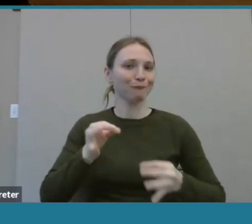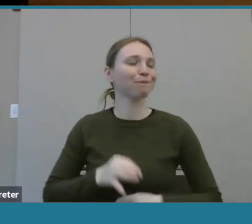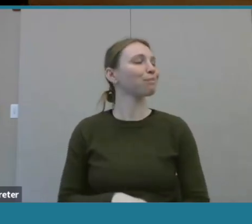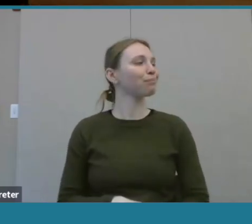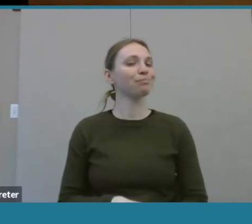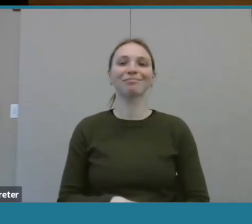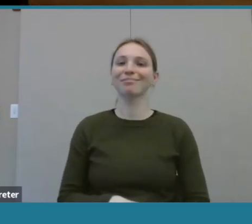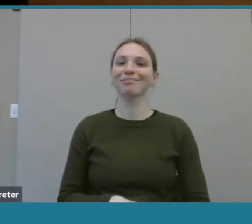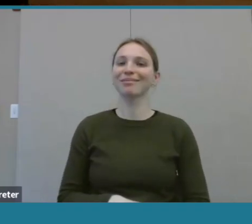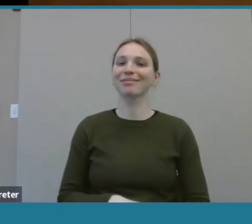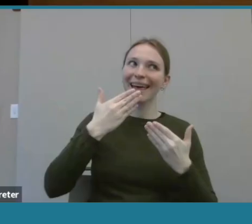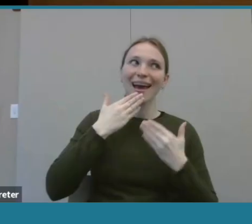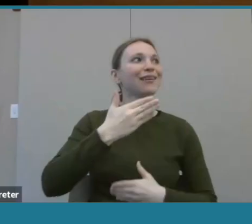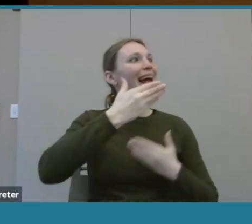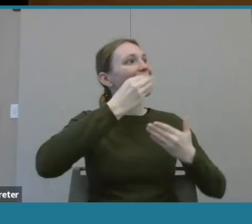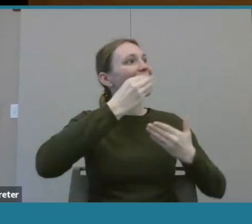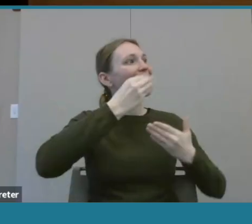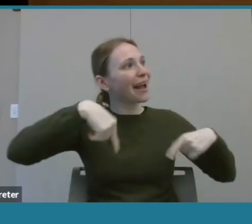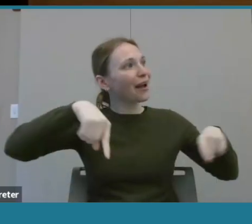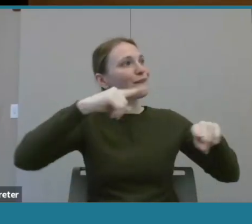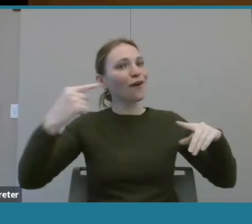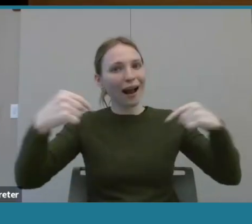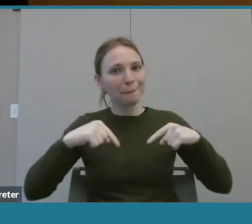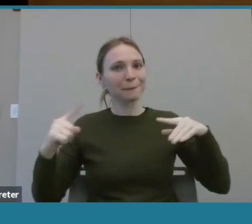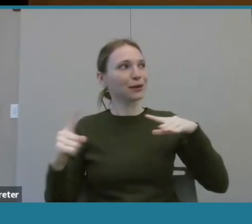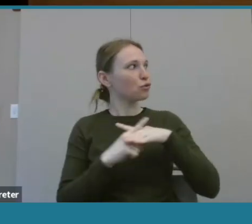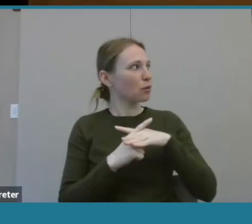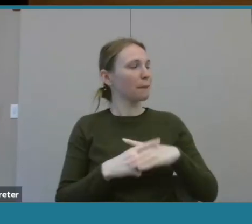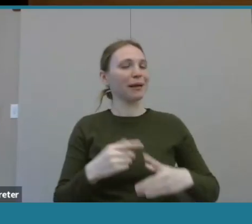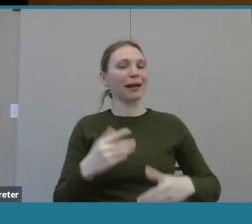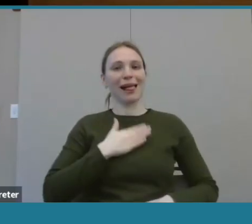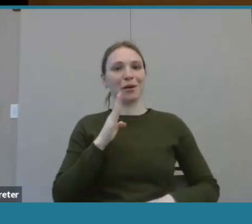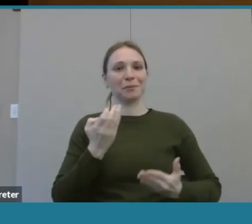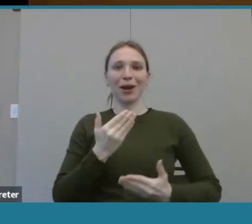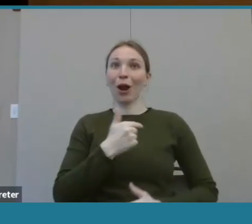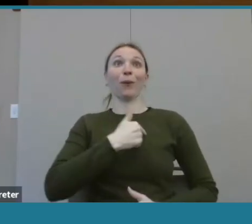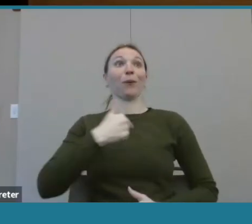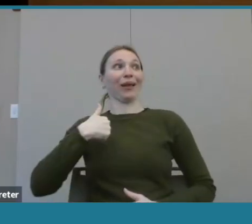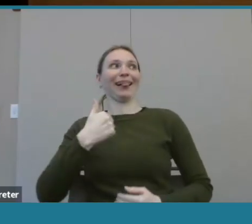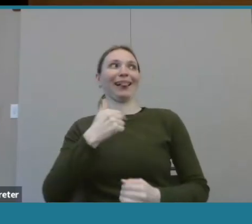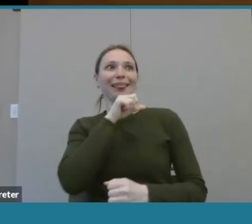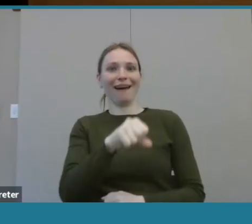Thank you, Allison, and thank you folks for showing up too. Really appreciate it. Glad to be here because we love talking about this stuff. My name is Bill Green.